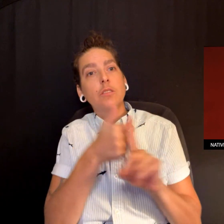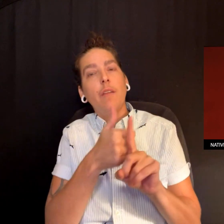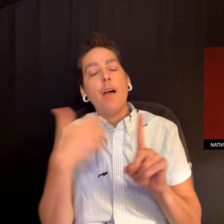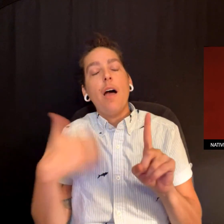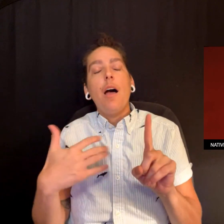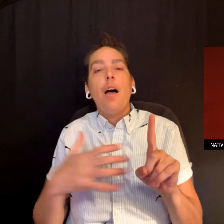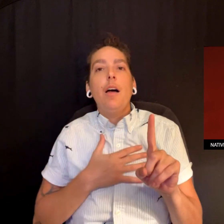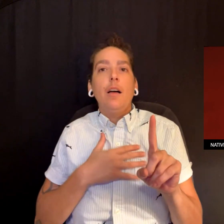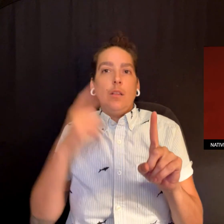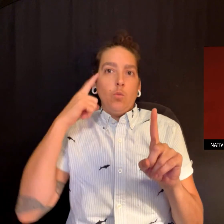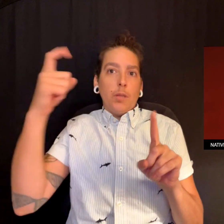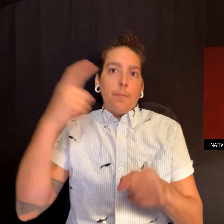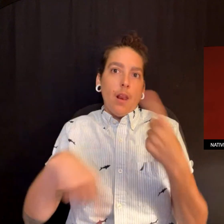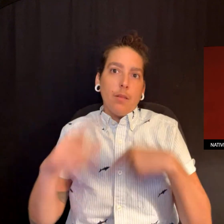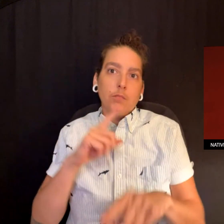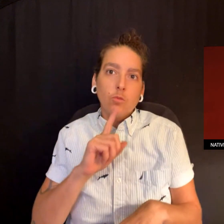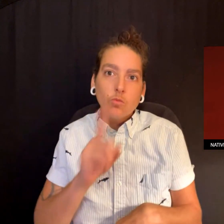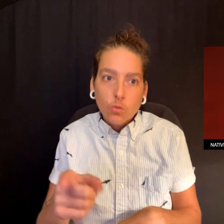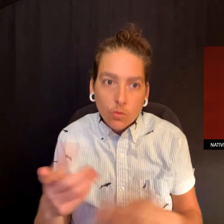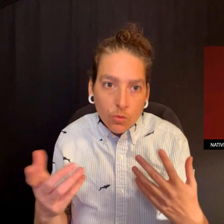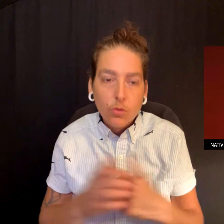She said the apology was a dream come true.